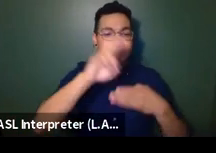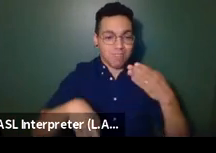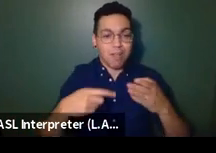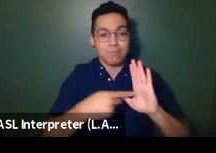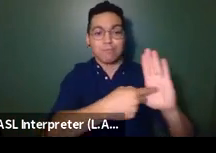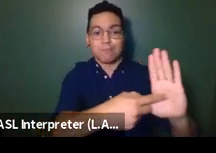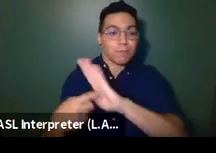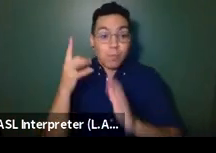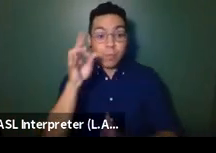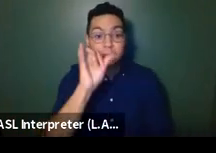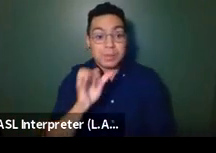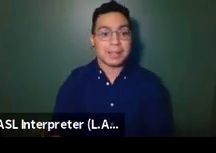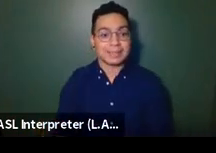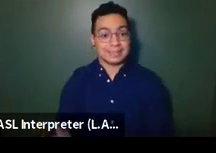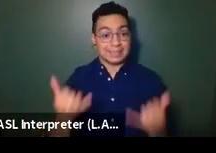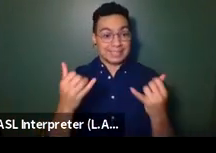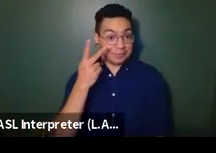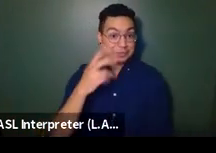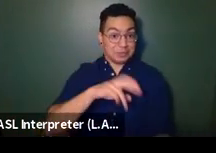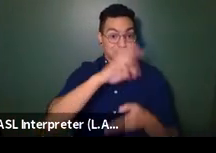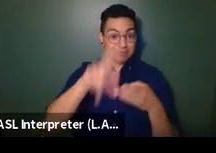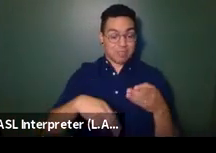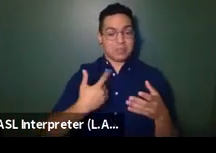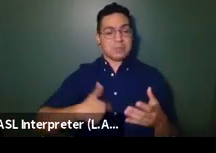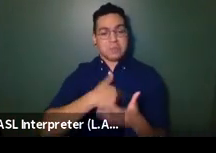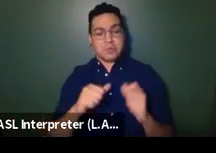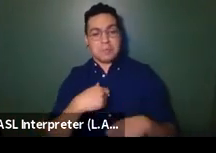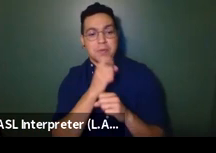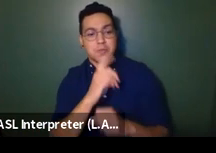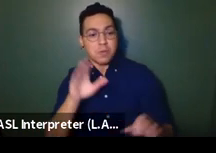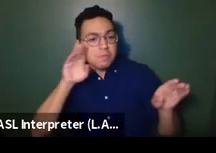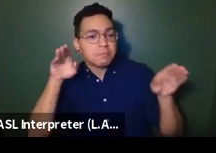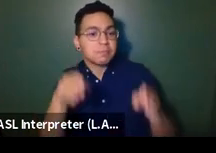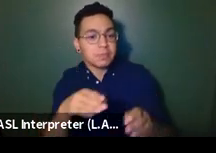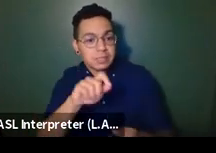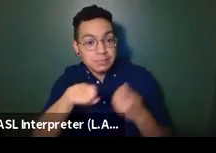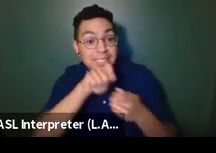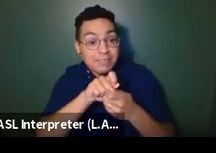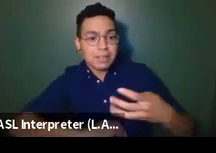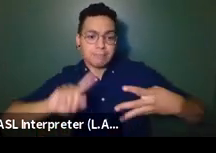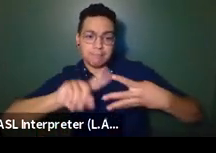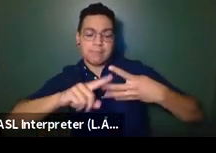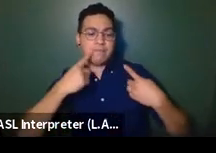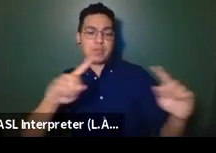ESD 113 - Andrew Hickman: Now that you've seen the poll results. We're going to try to make sure that we focus on especially effectively using the learning management system today.